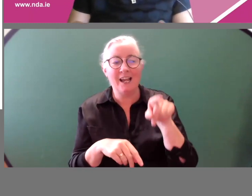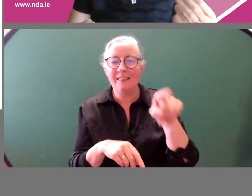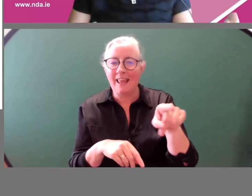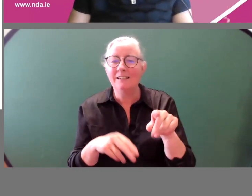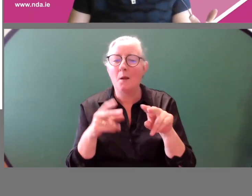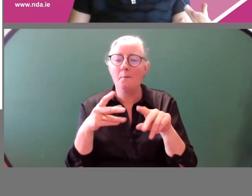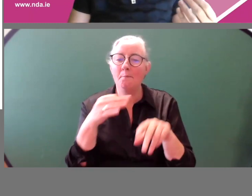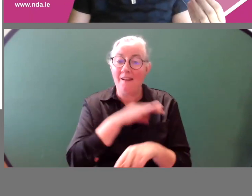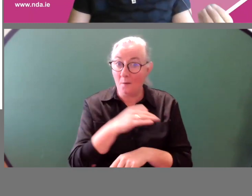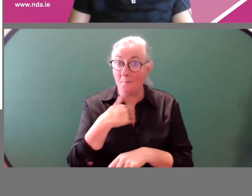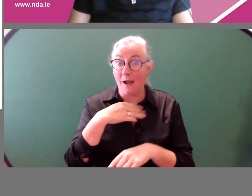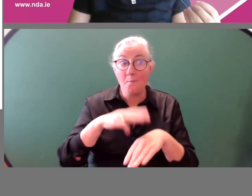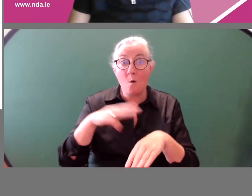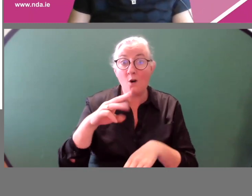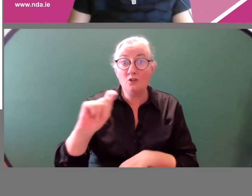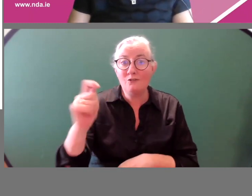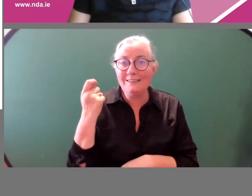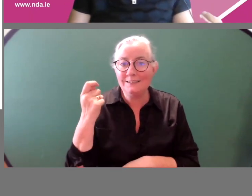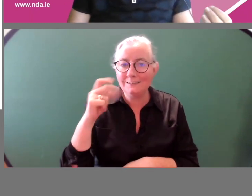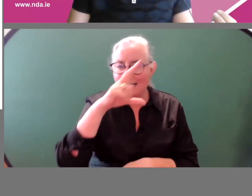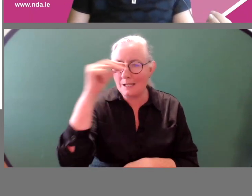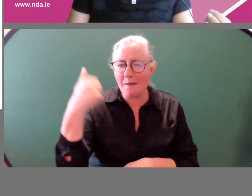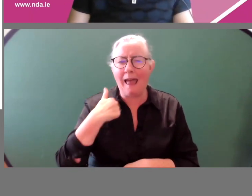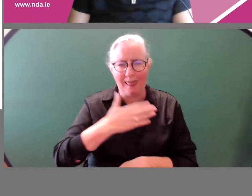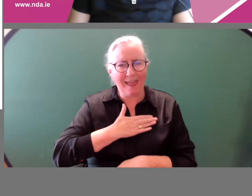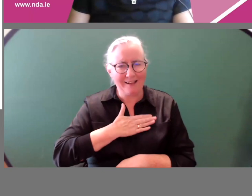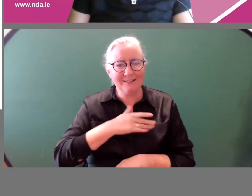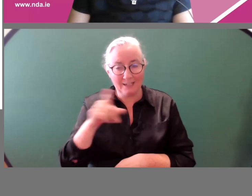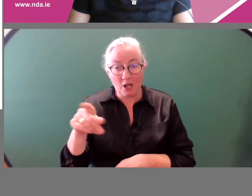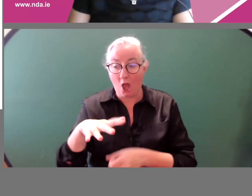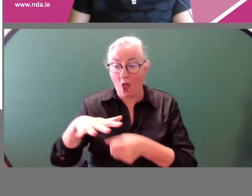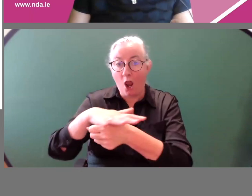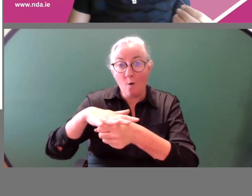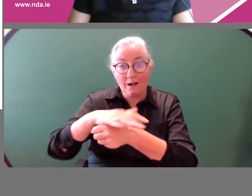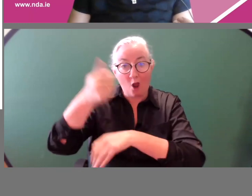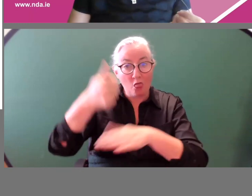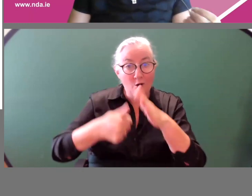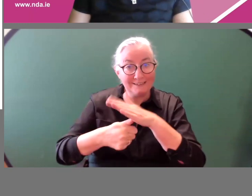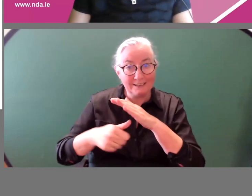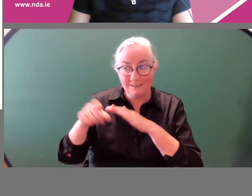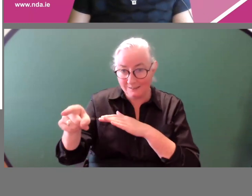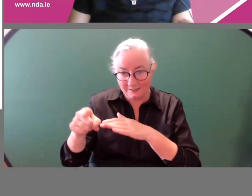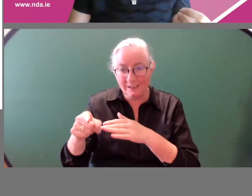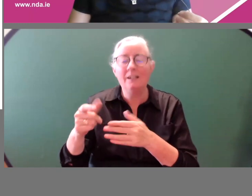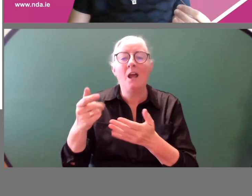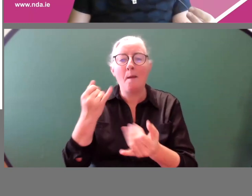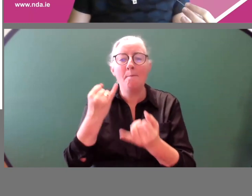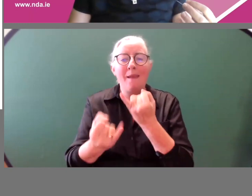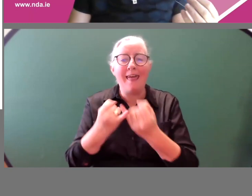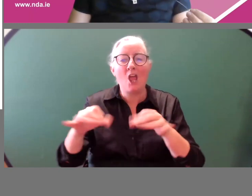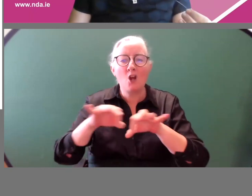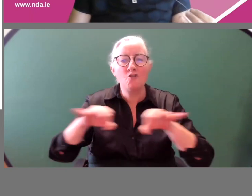The most recent example was a local authority who were refurbishing a playground and they put a new